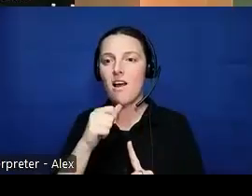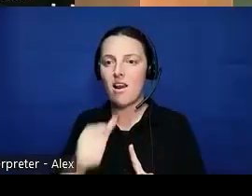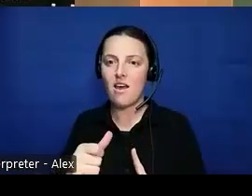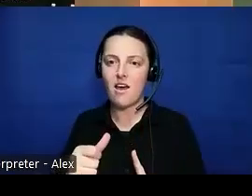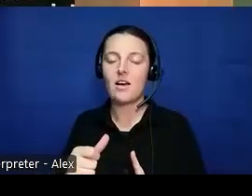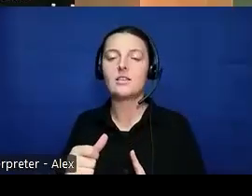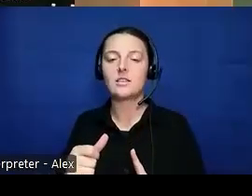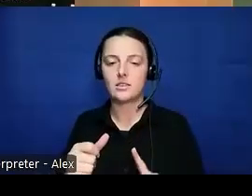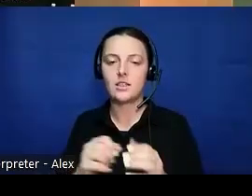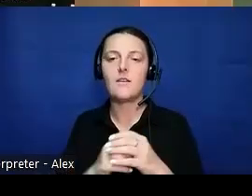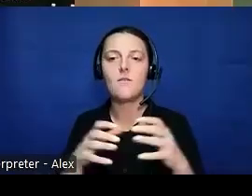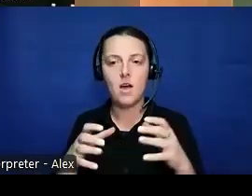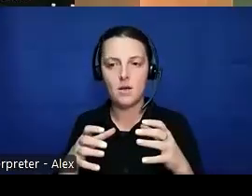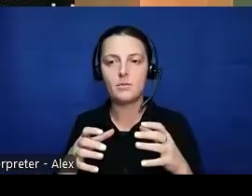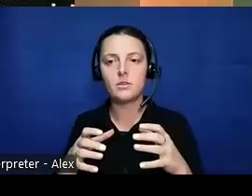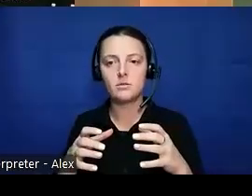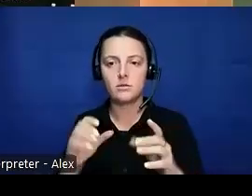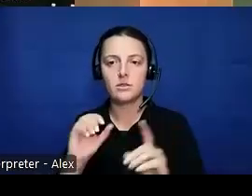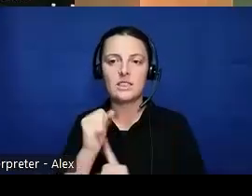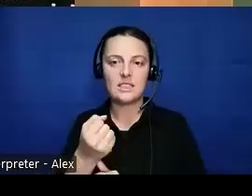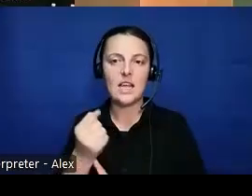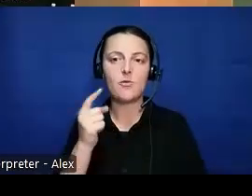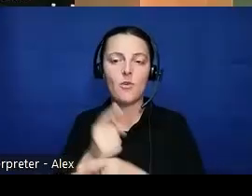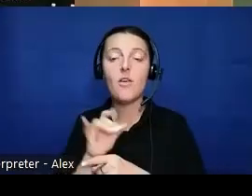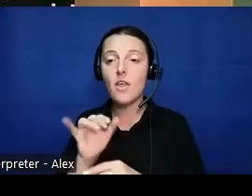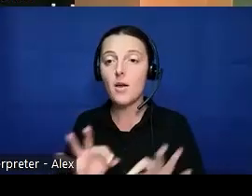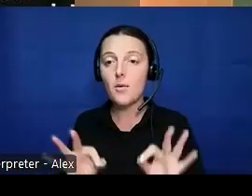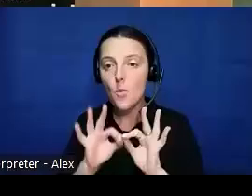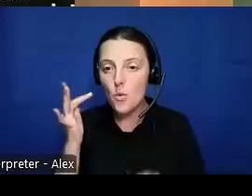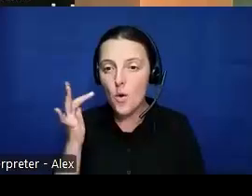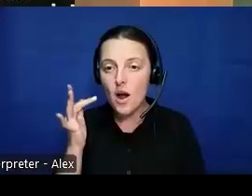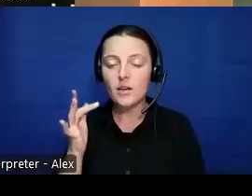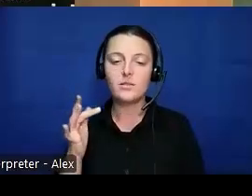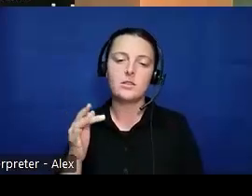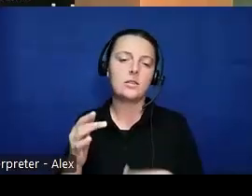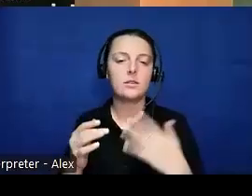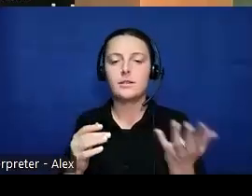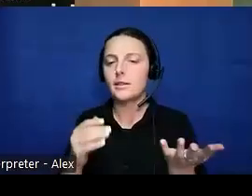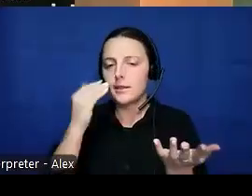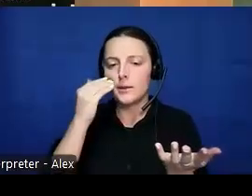that's important because it means that you know is it buproprion is it you know one study looked